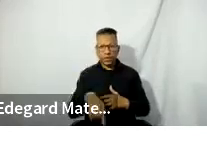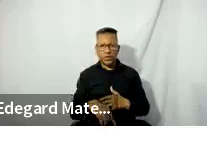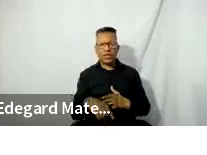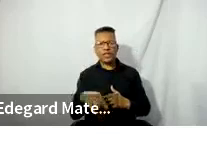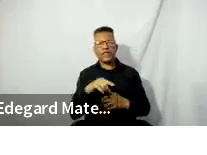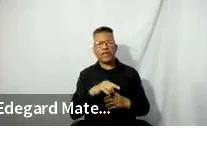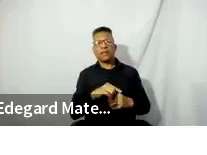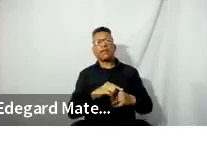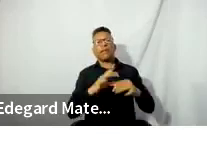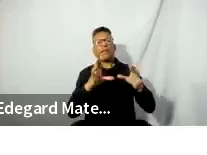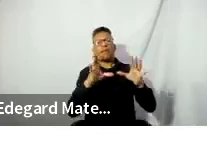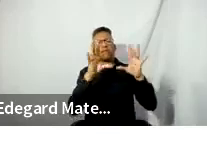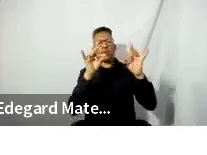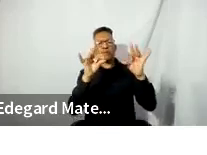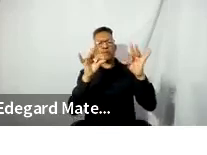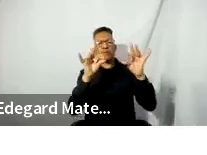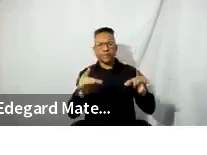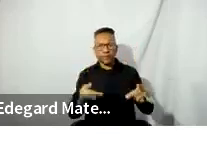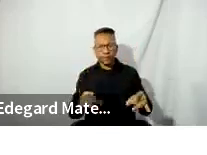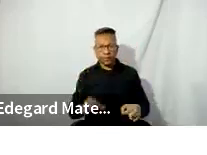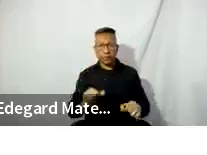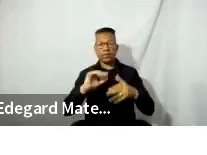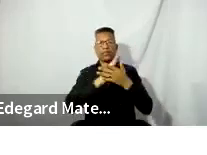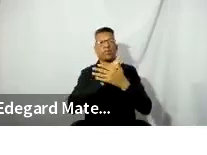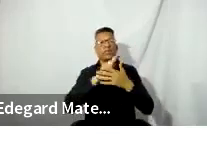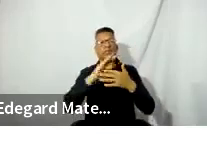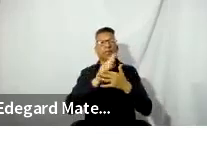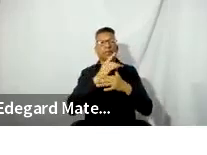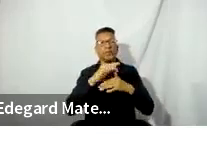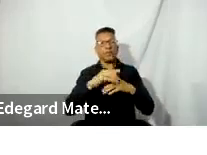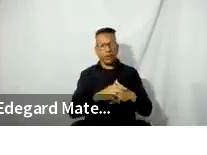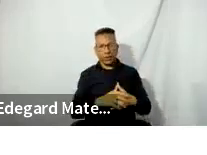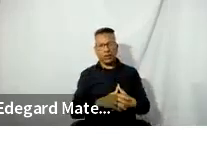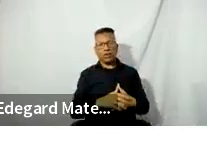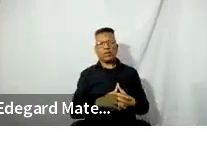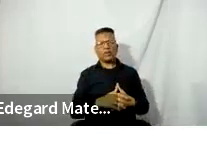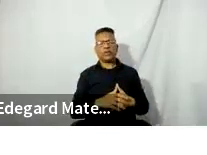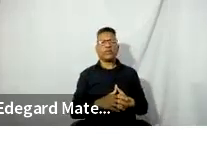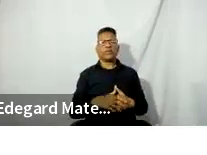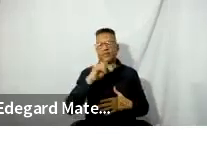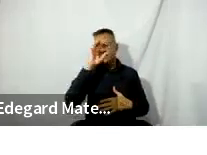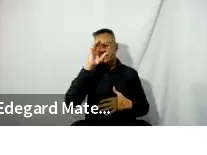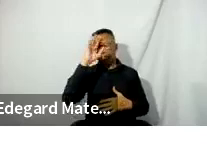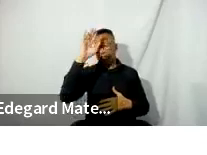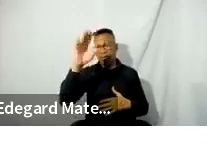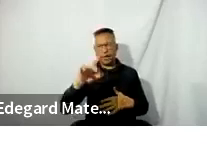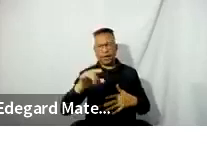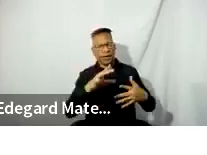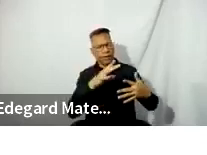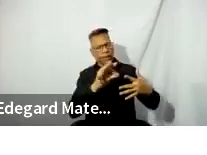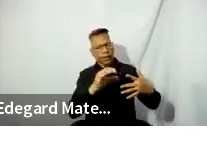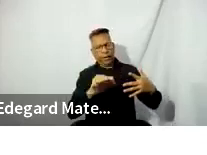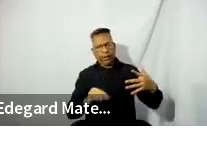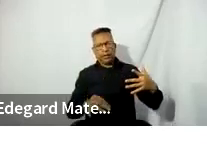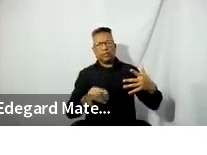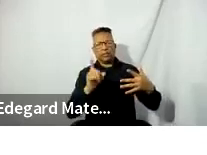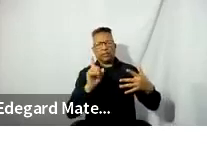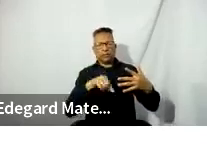in a bit more detail at some of of the basic of the basic supporting arguments or or evidence full. Did you or evidence for the genetic